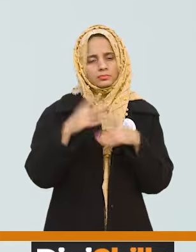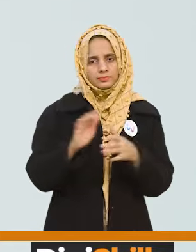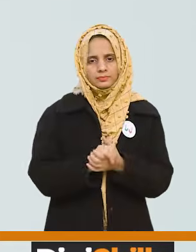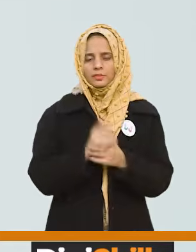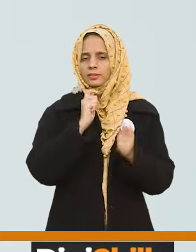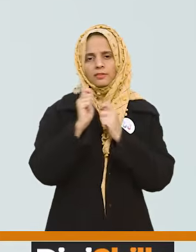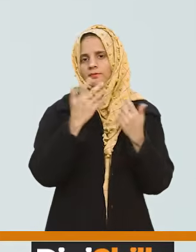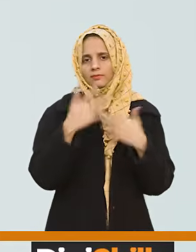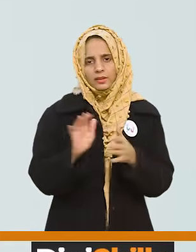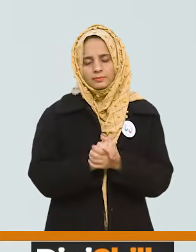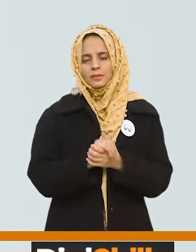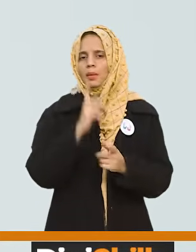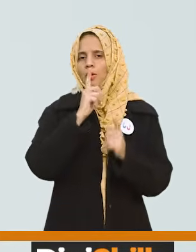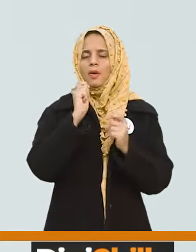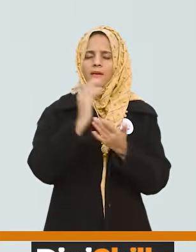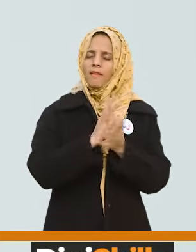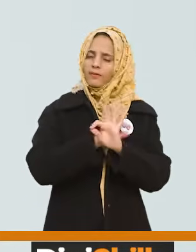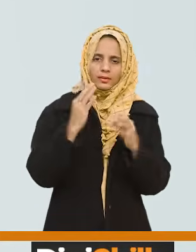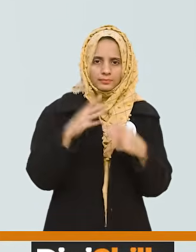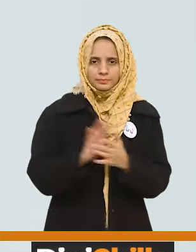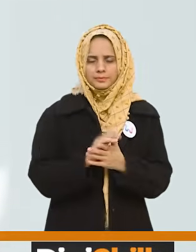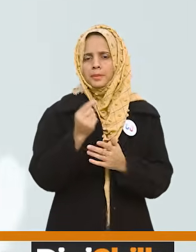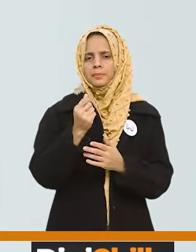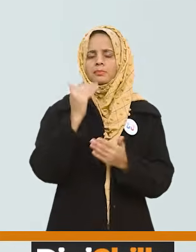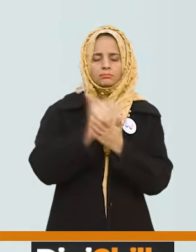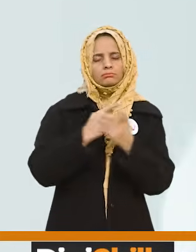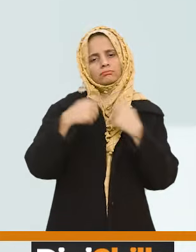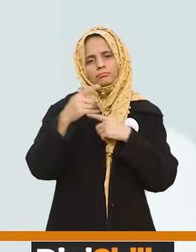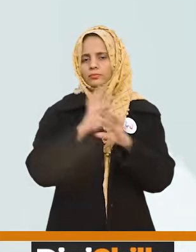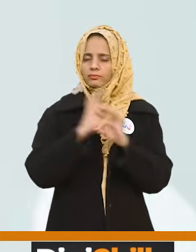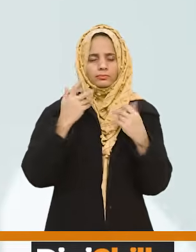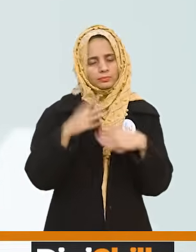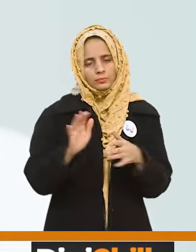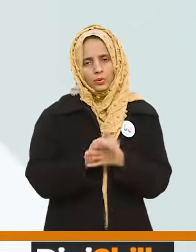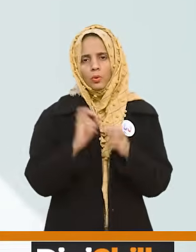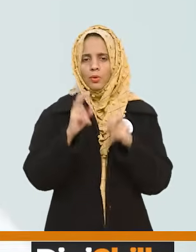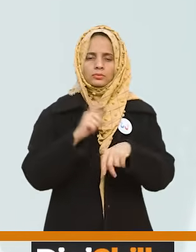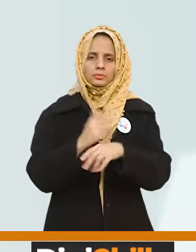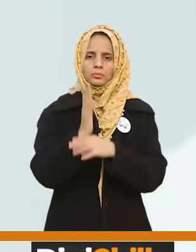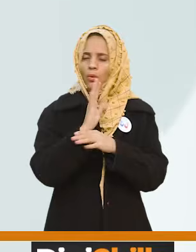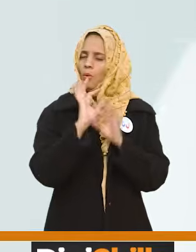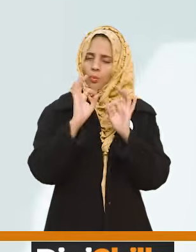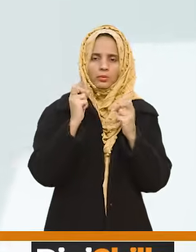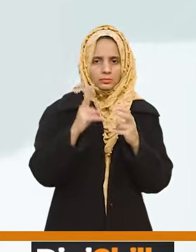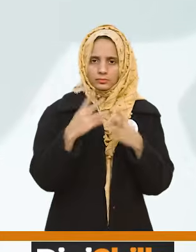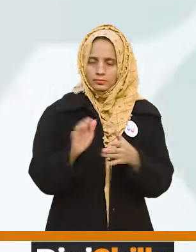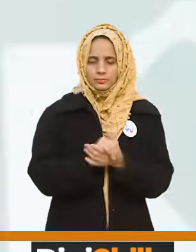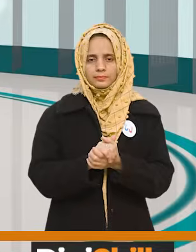the matters were decided, and there is no objection to the price and timeline.